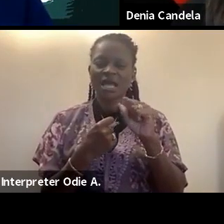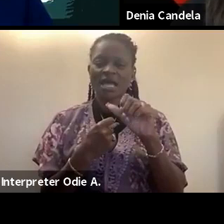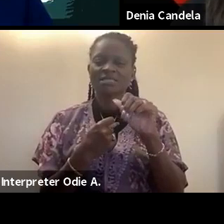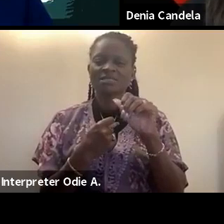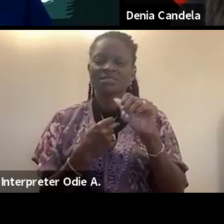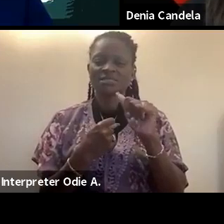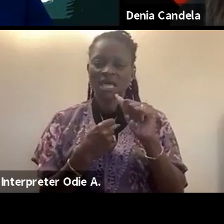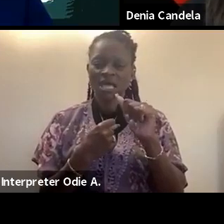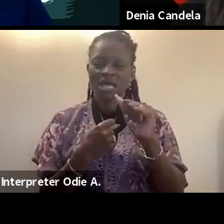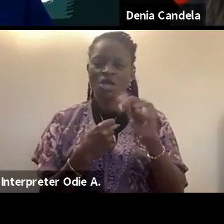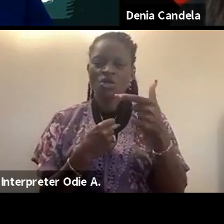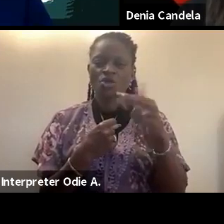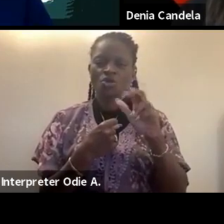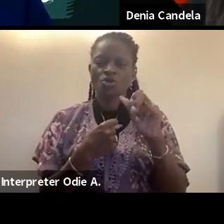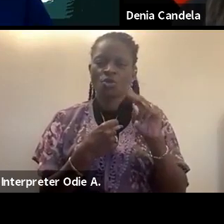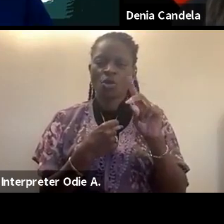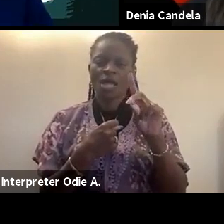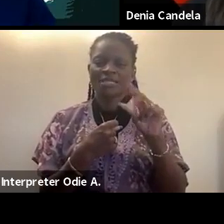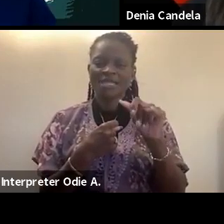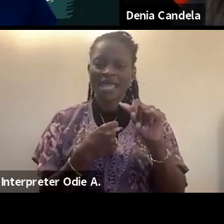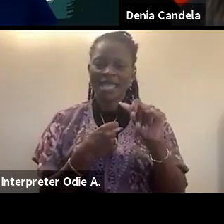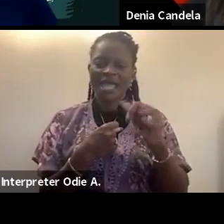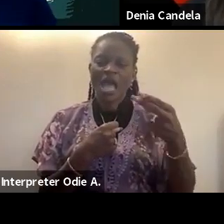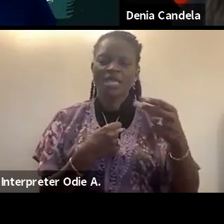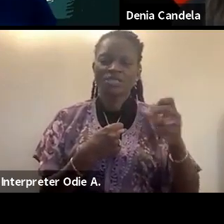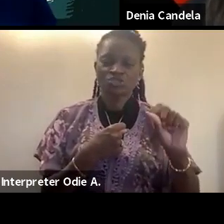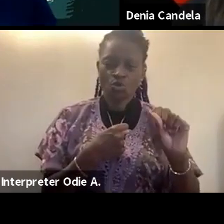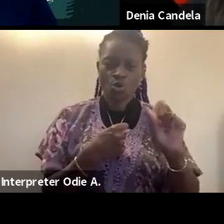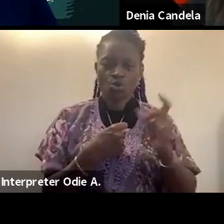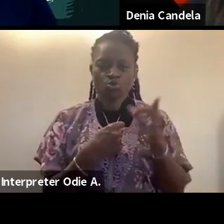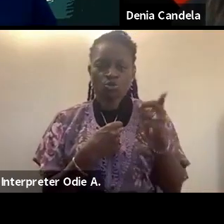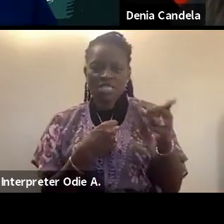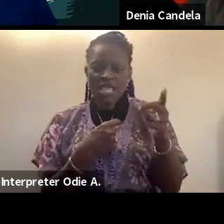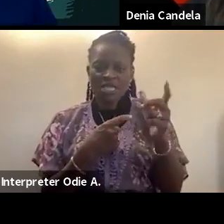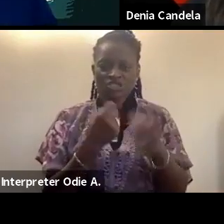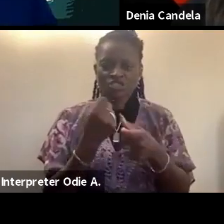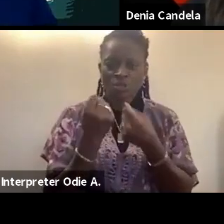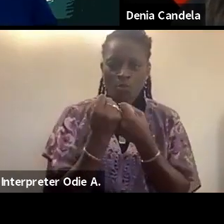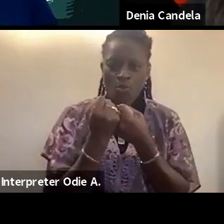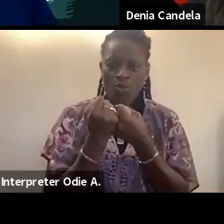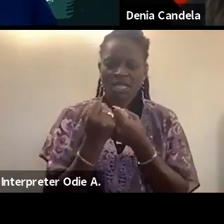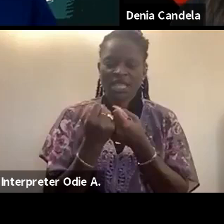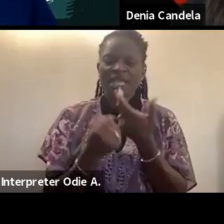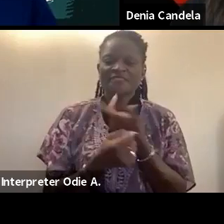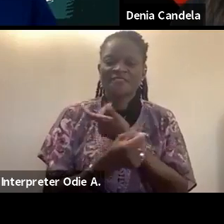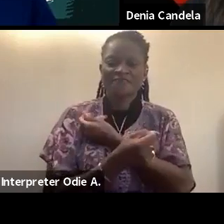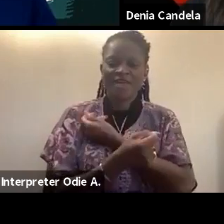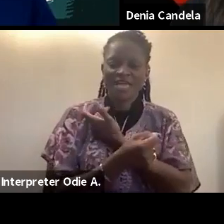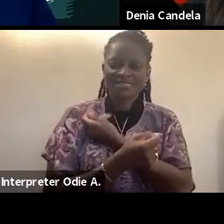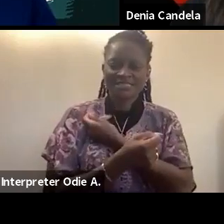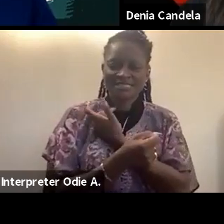actively supporting that vaccine site today. And so across the county, we're making sure that we have a presence so that folks